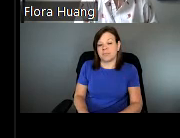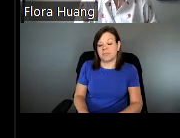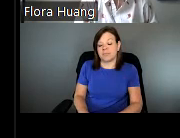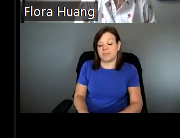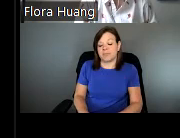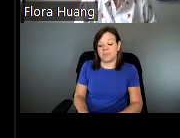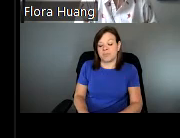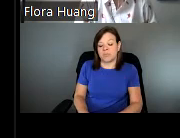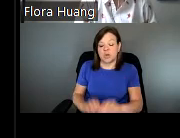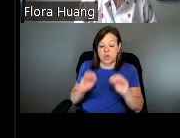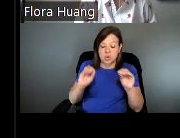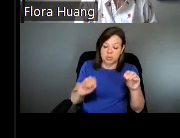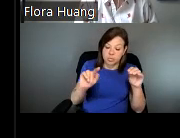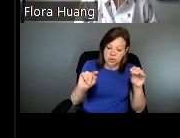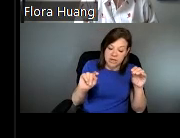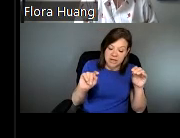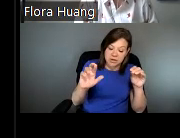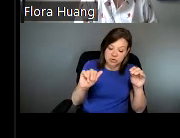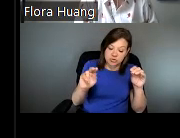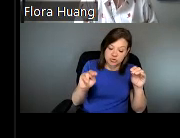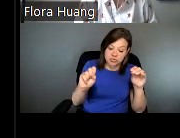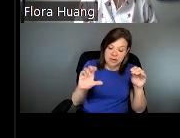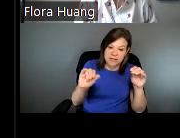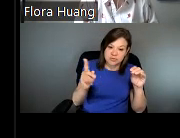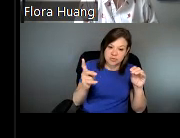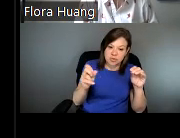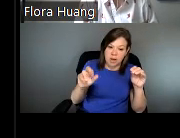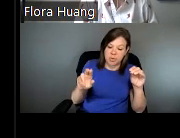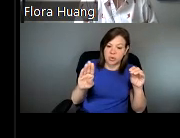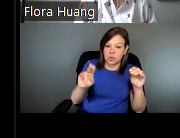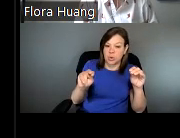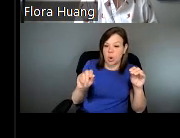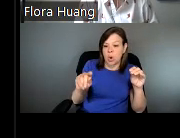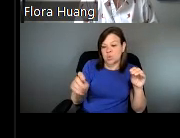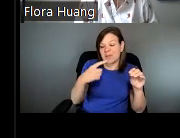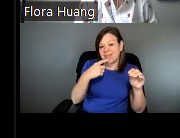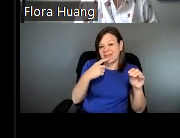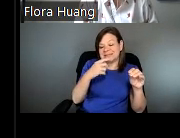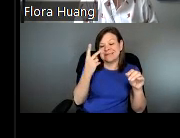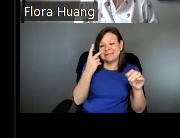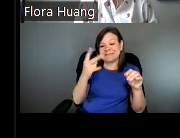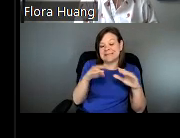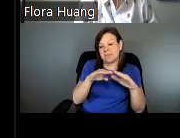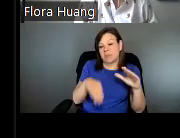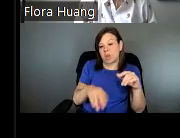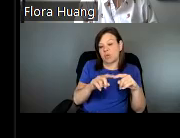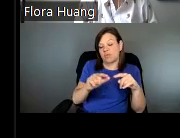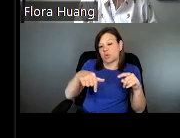a transcriber's note that says, you know, see below for the QR code.